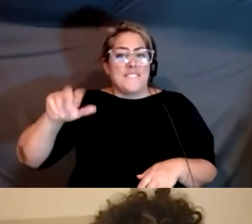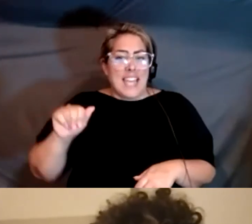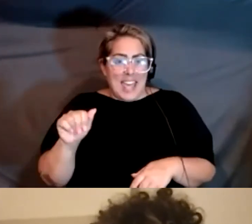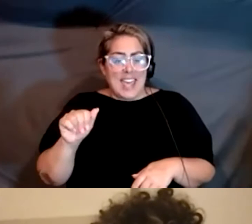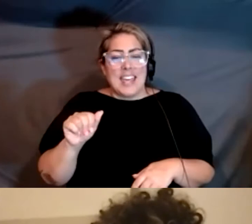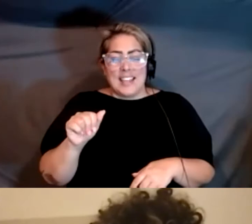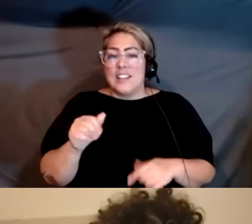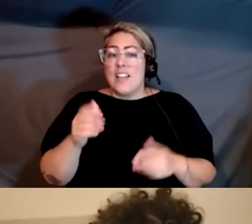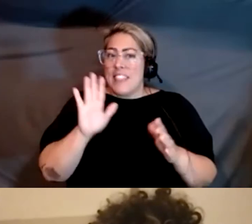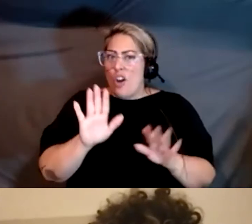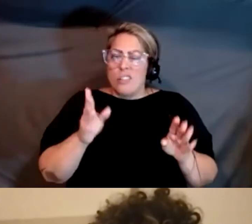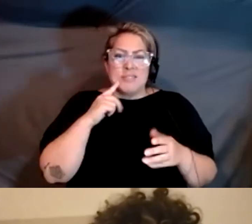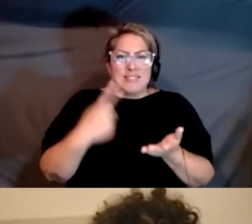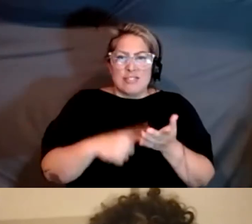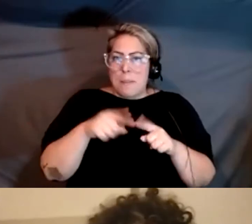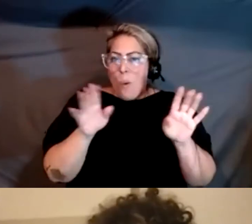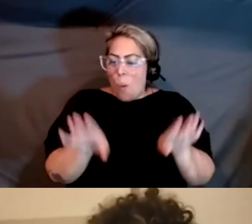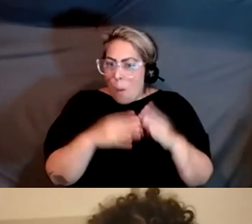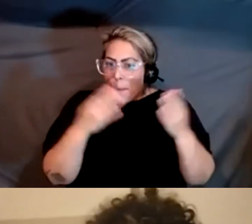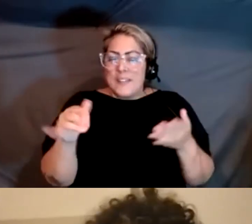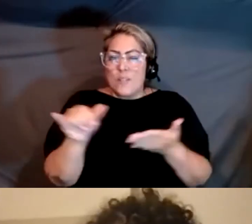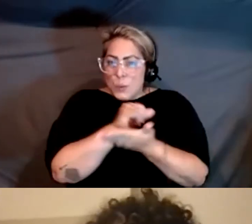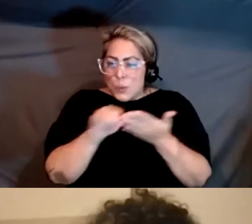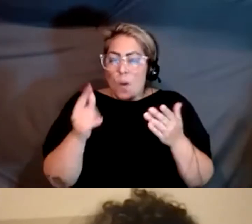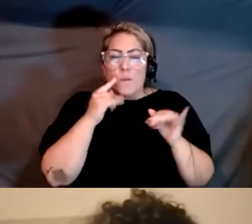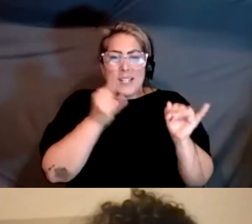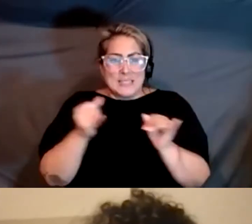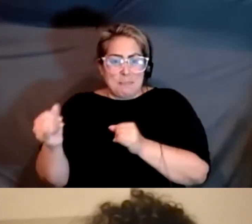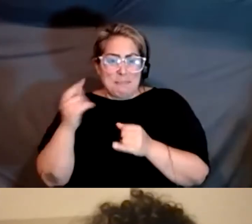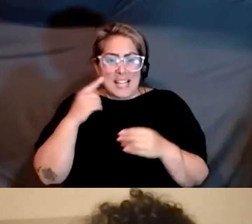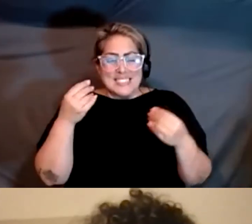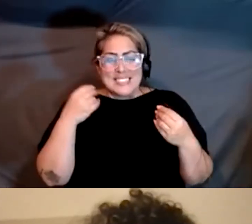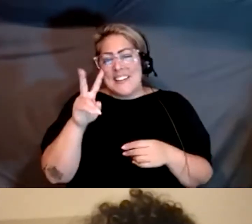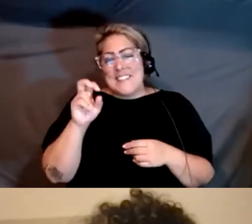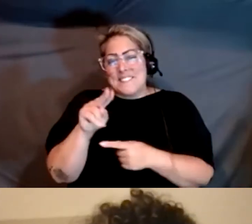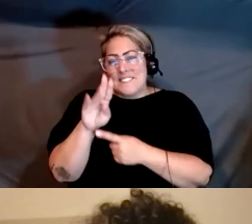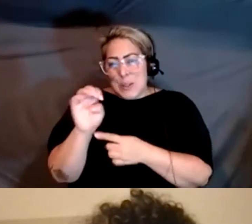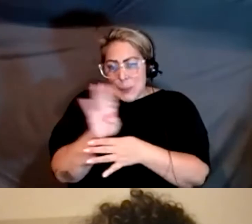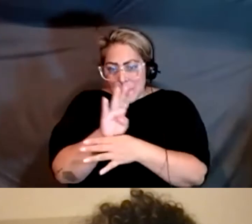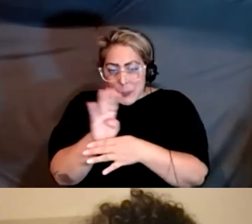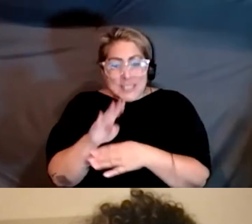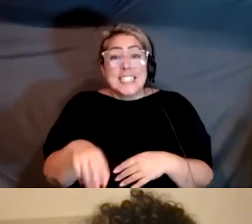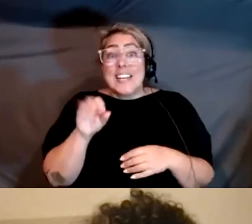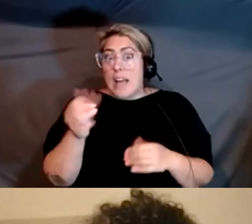, Key to NYC, and resources for independent venues. If you have questions you can drop them into the chat or raise your hand.